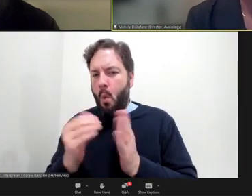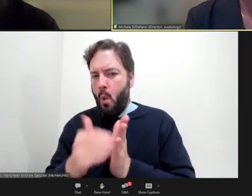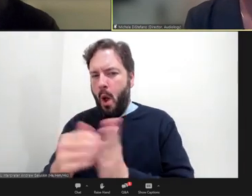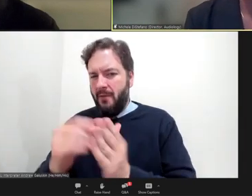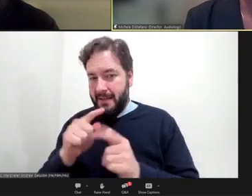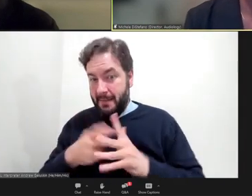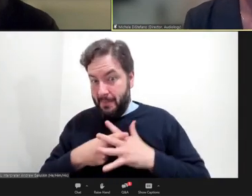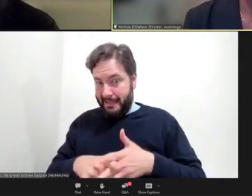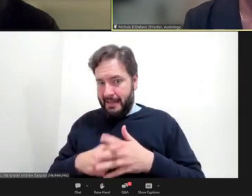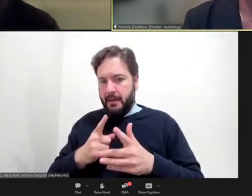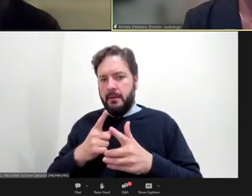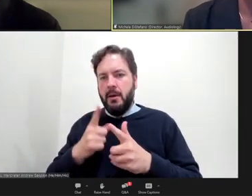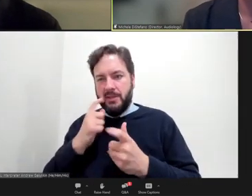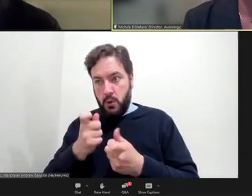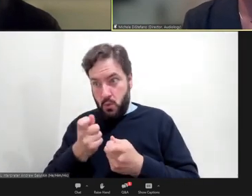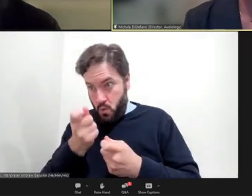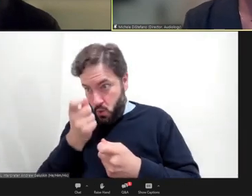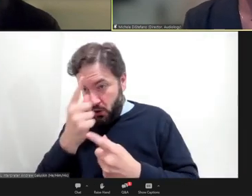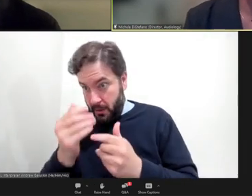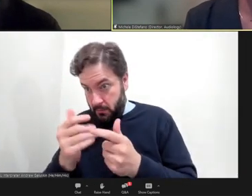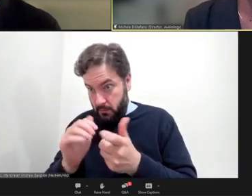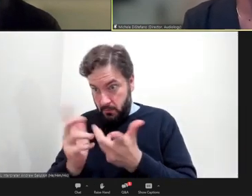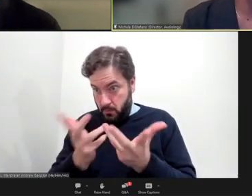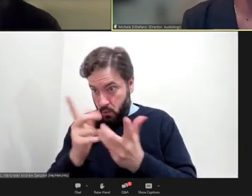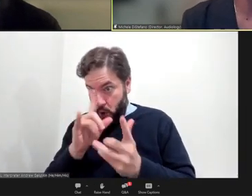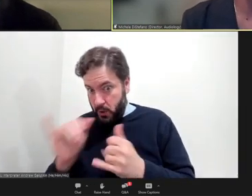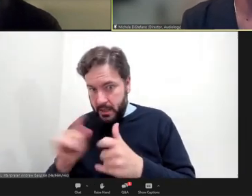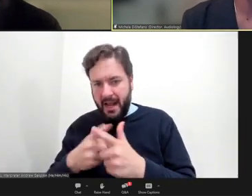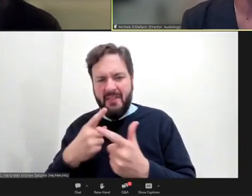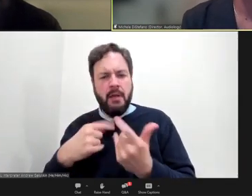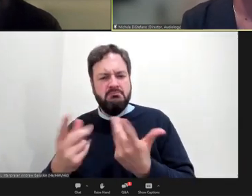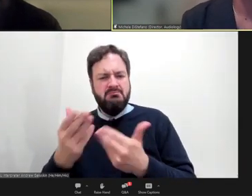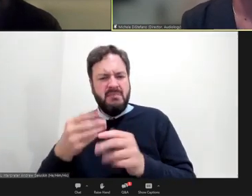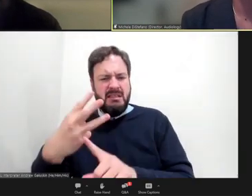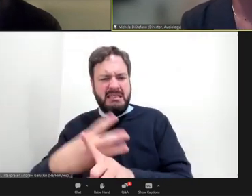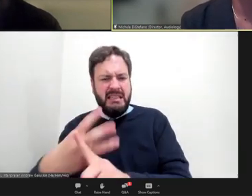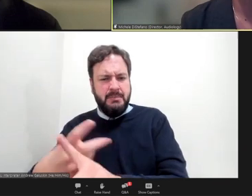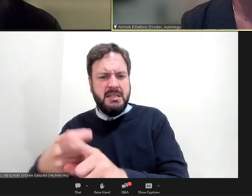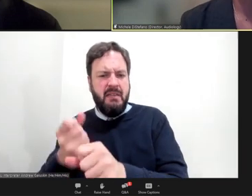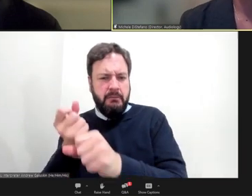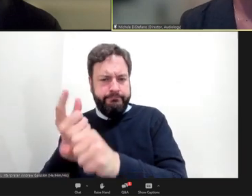going on and the path it might take. But then usually it's every six months and then annually.